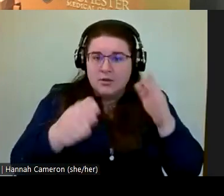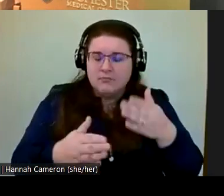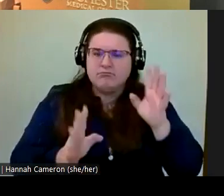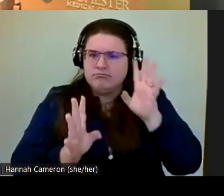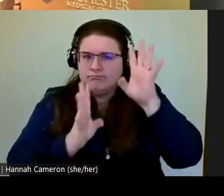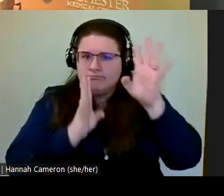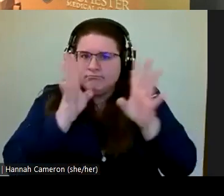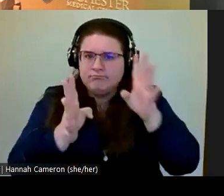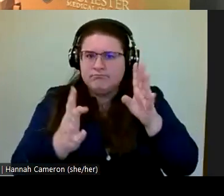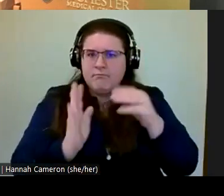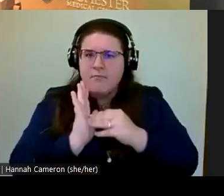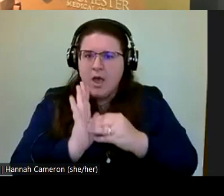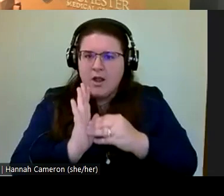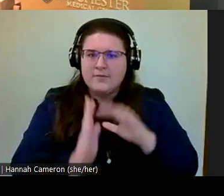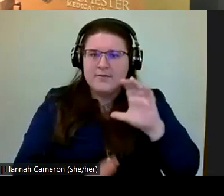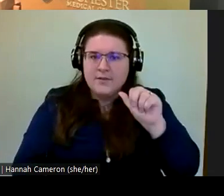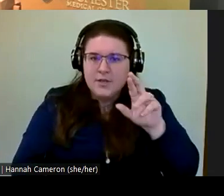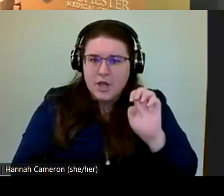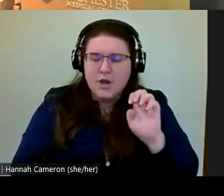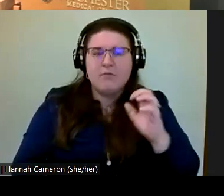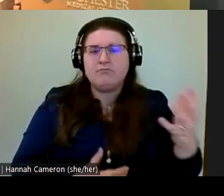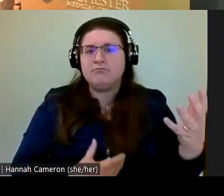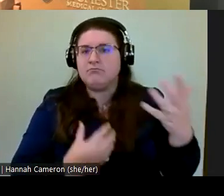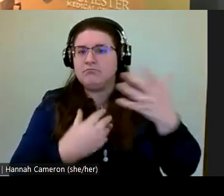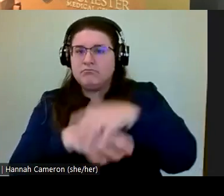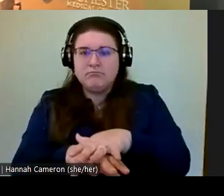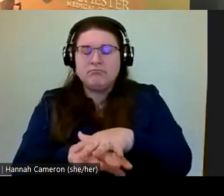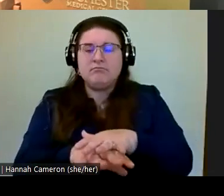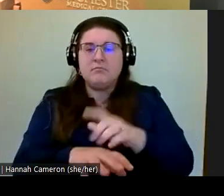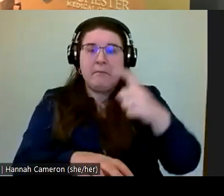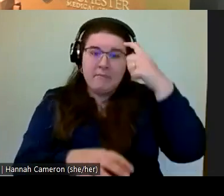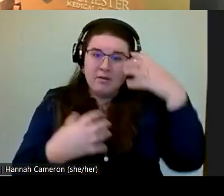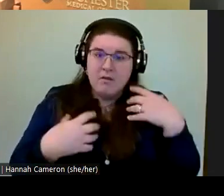that integrate mental health and General Medical Services on translating research on evidence-based